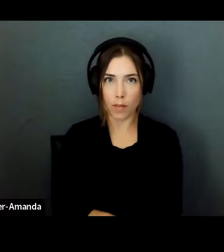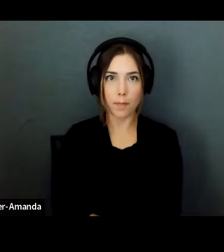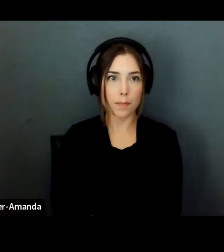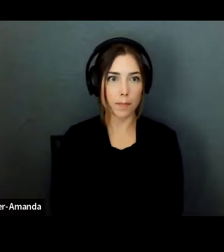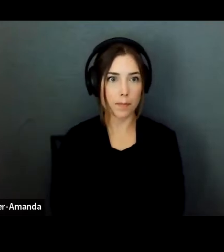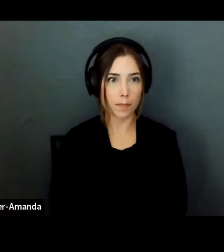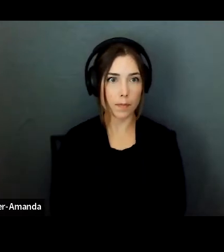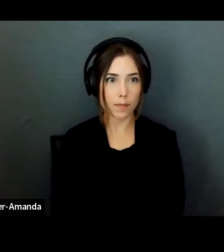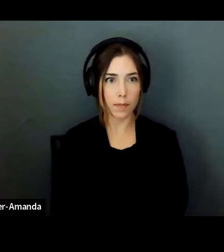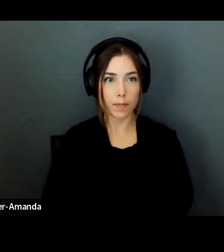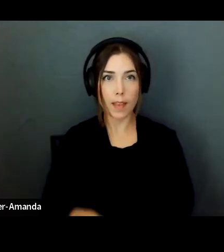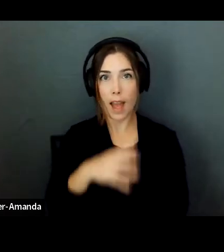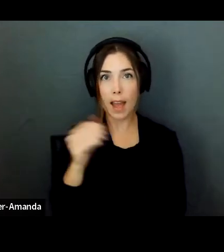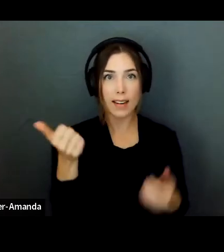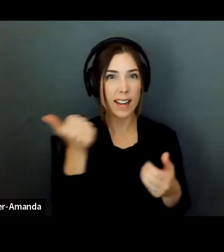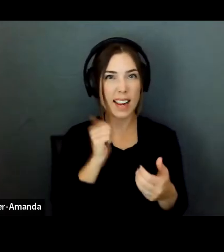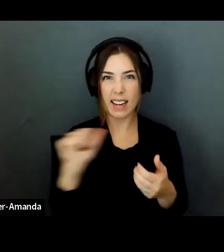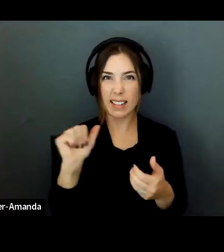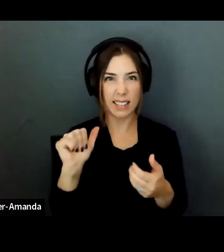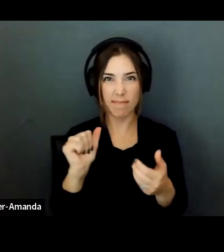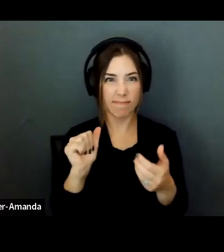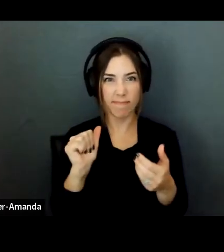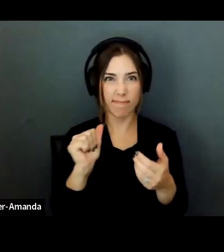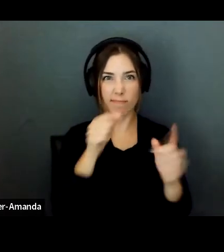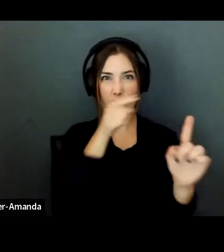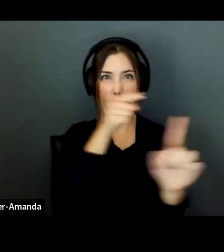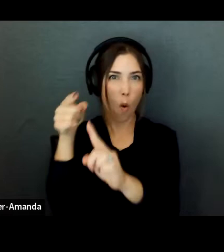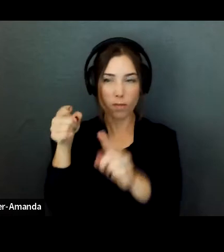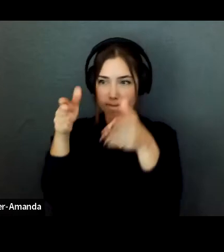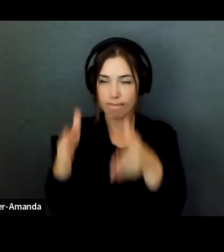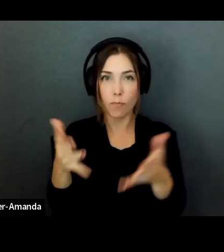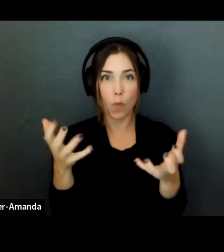It should include very individually identified goals and preferences.